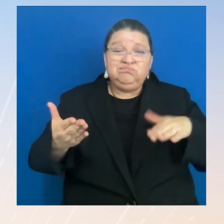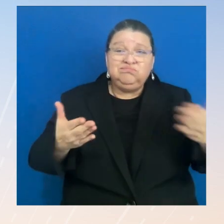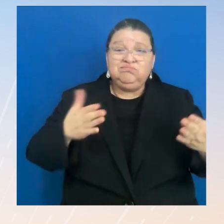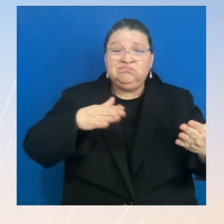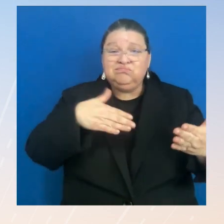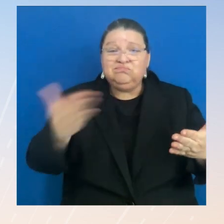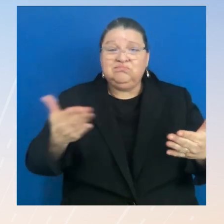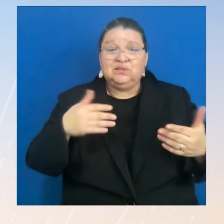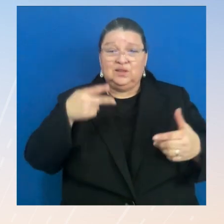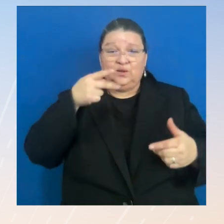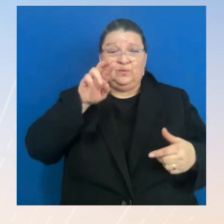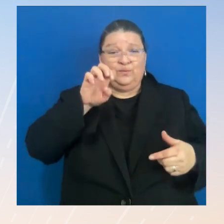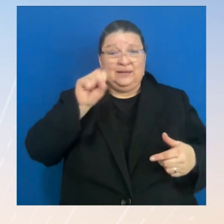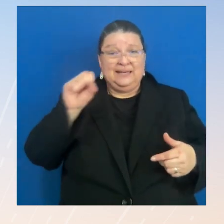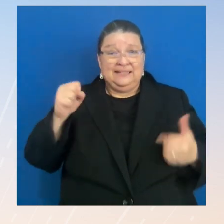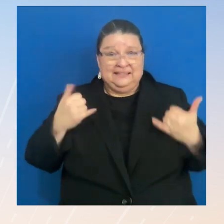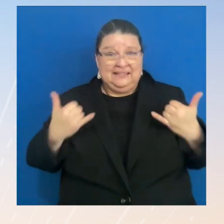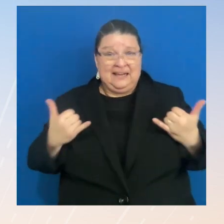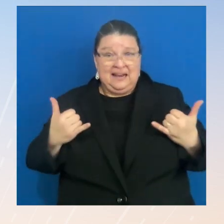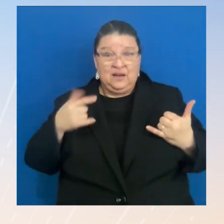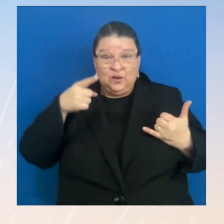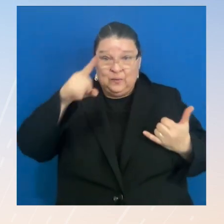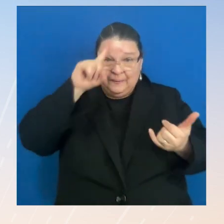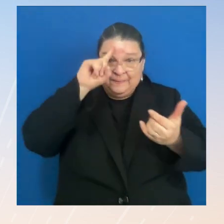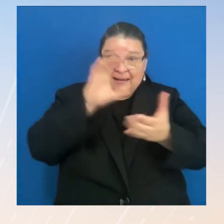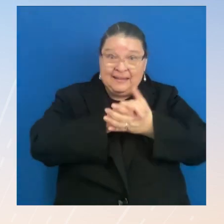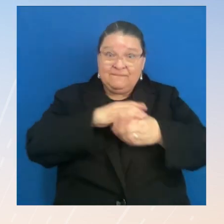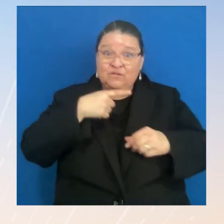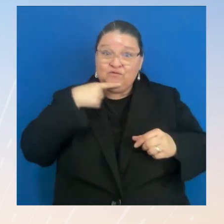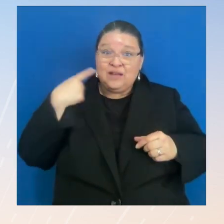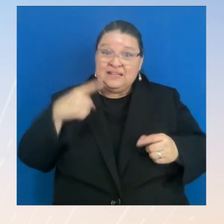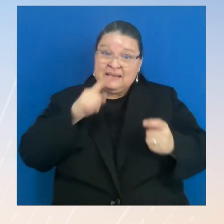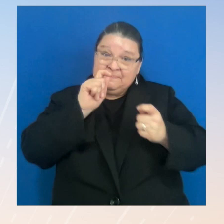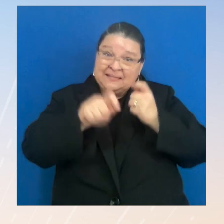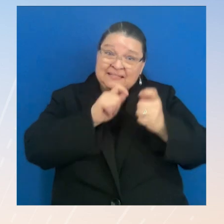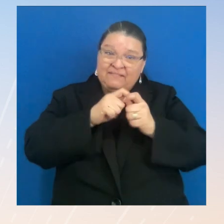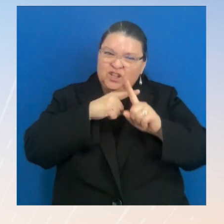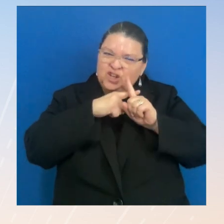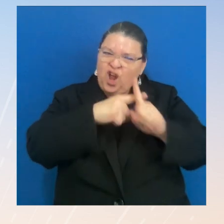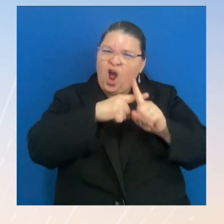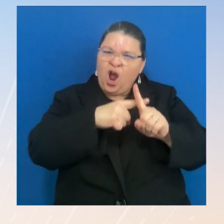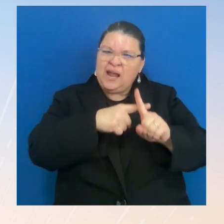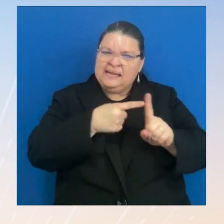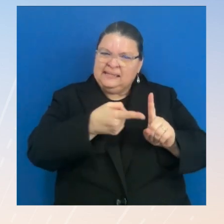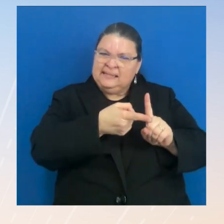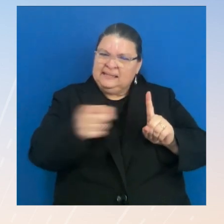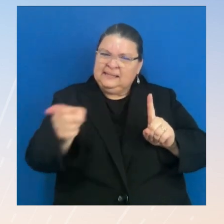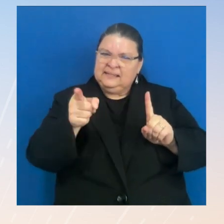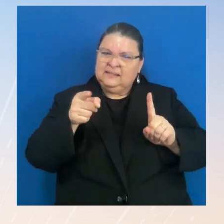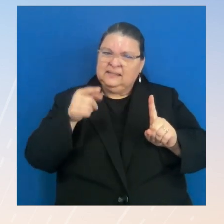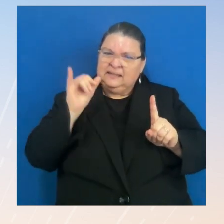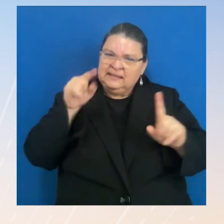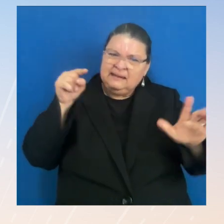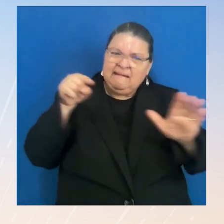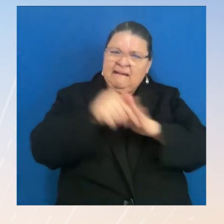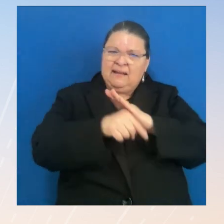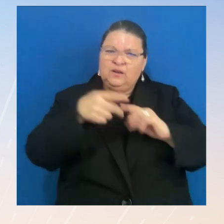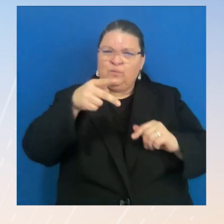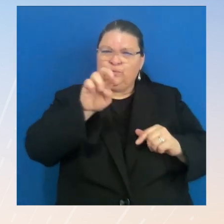Ms. Psaki: We have seen from the beginning that they have targeted hospitals, they've targeted journalists.